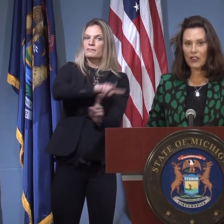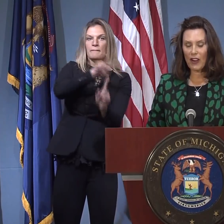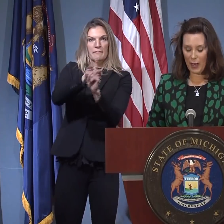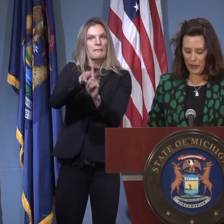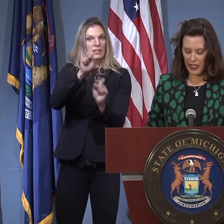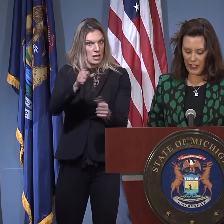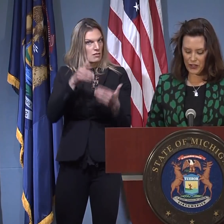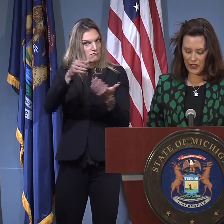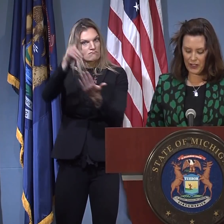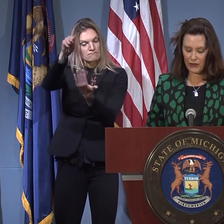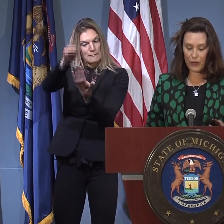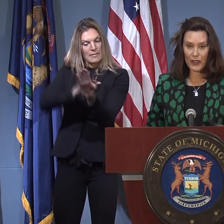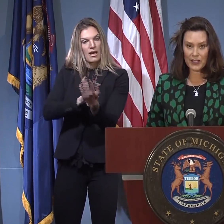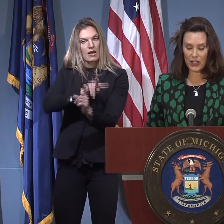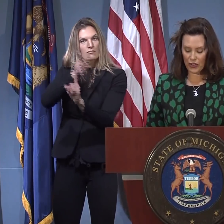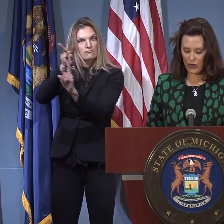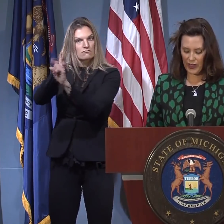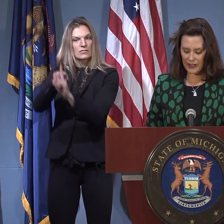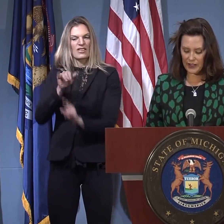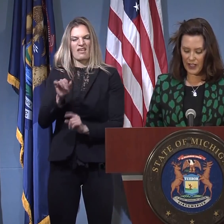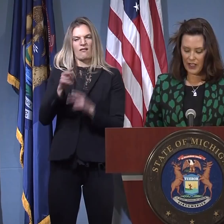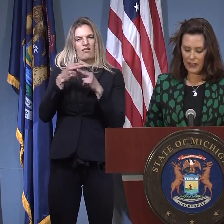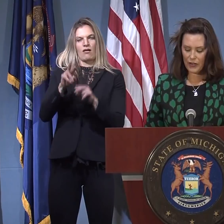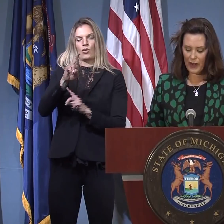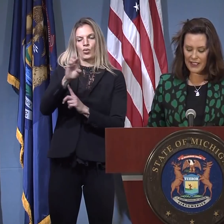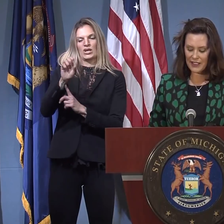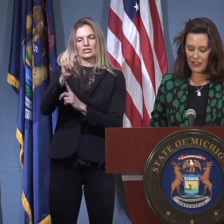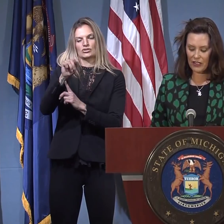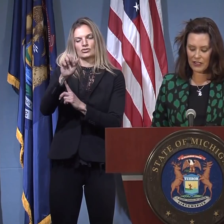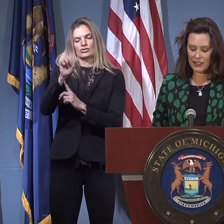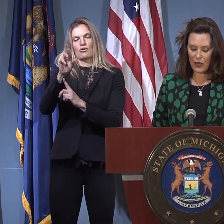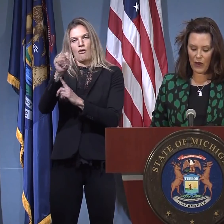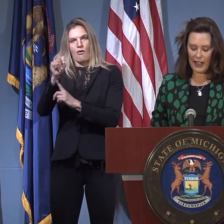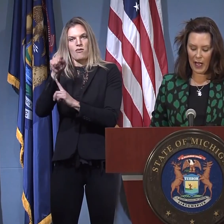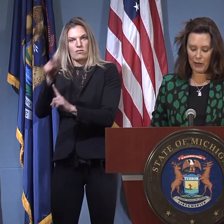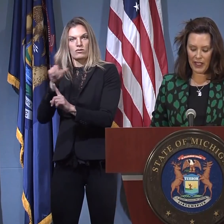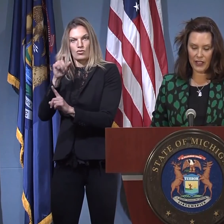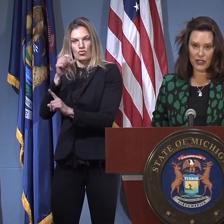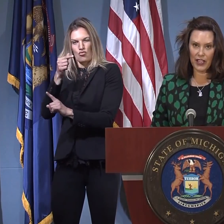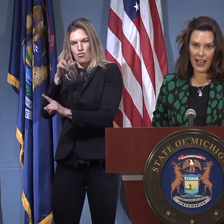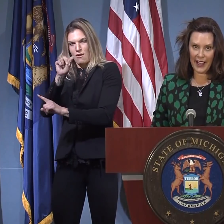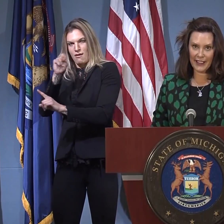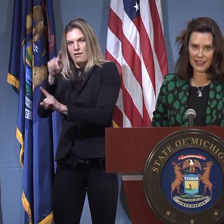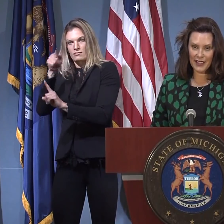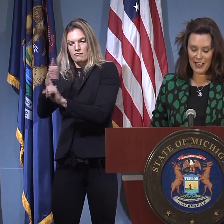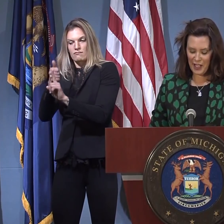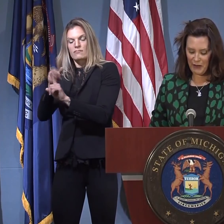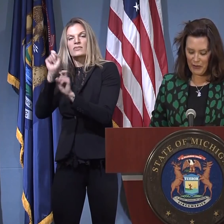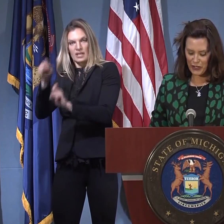AS OF THIS MORNING, SMALL BUSINESSES AND NONPROFITS CAN SUBMIT THEIR APPLICATION FOR